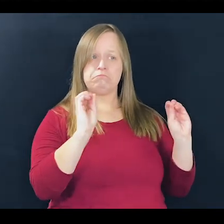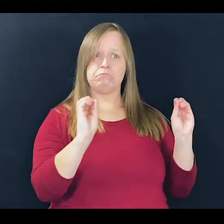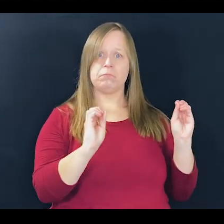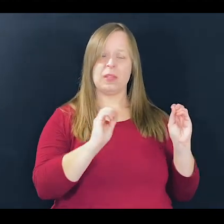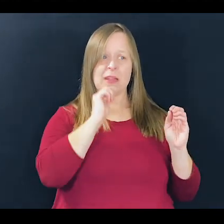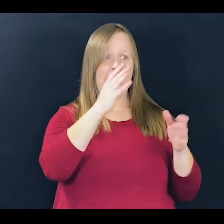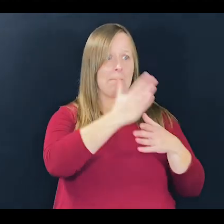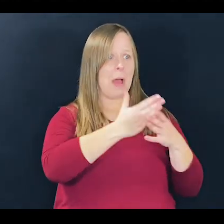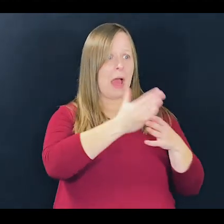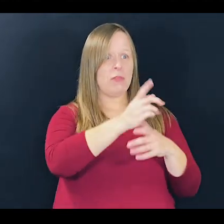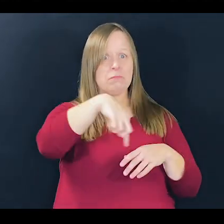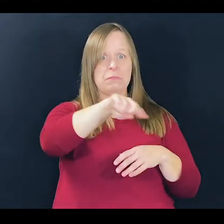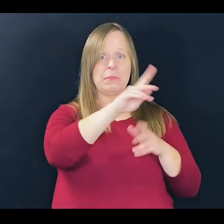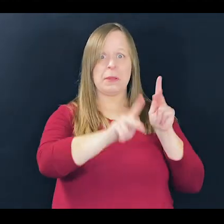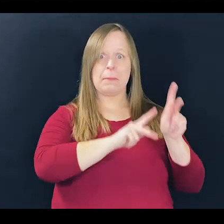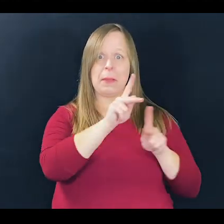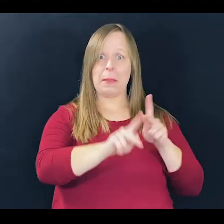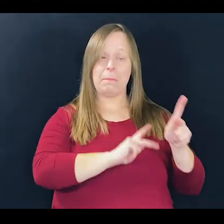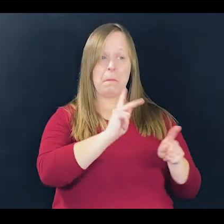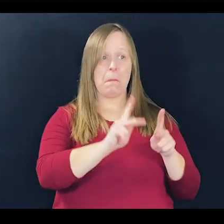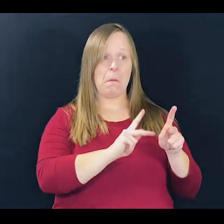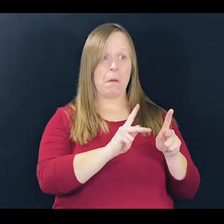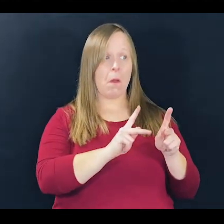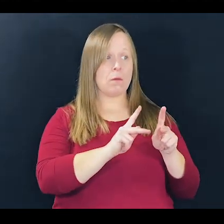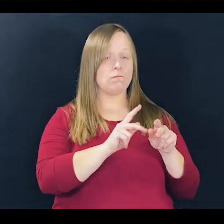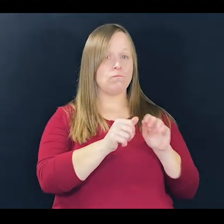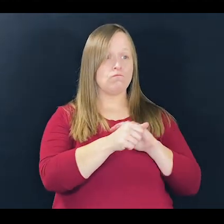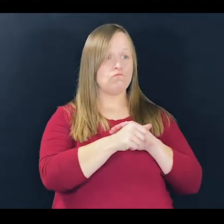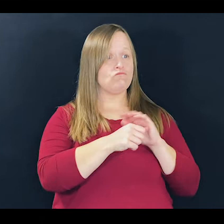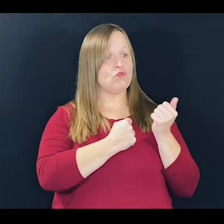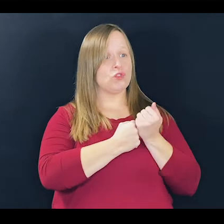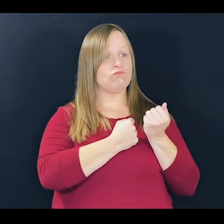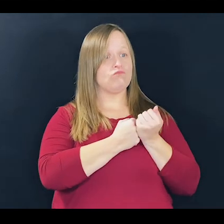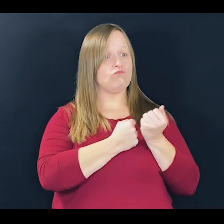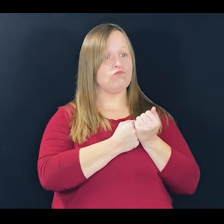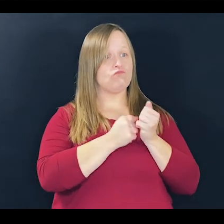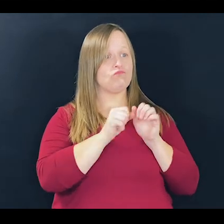it's not bothering other people it's in it's really keeping - the dog is keeping